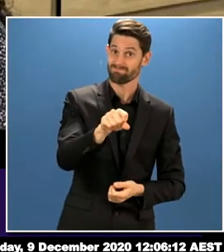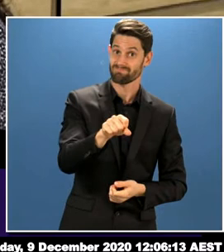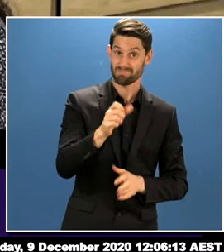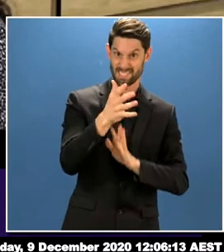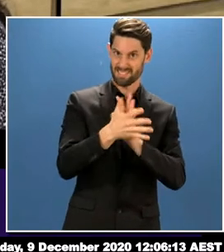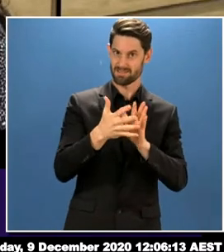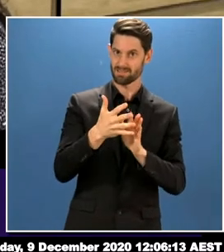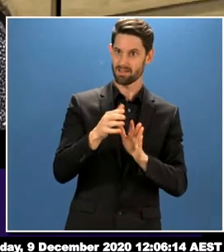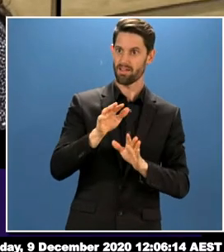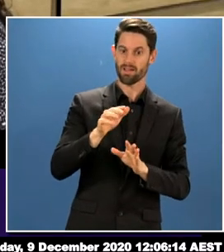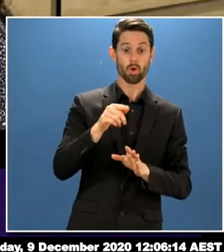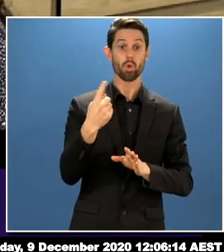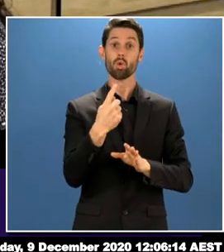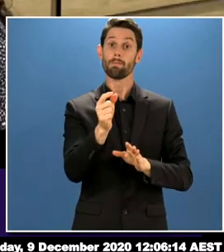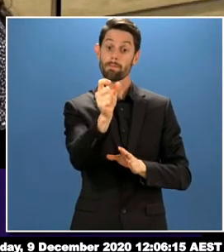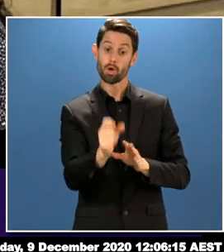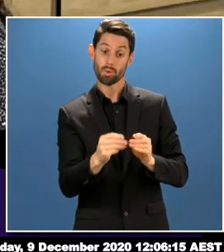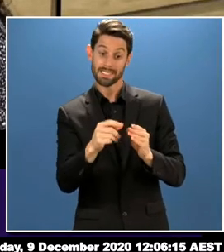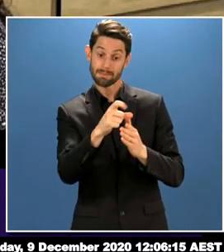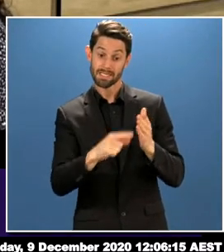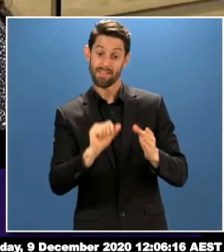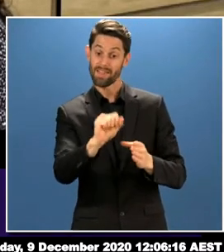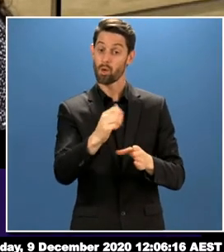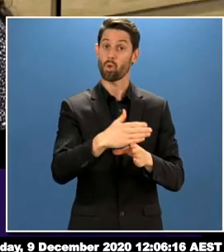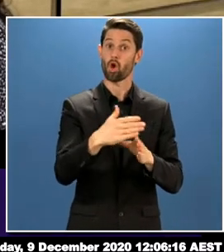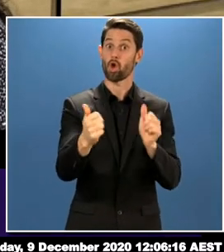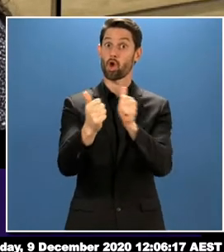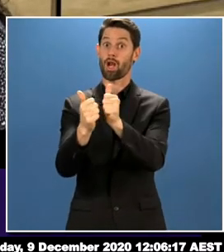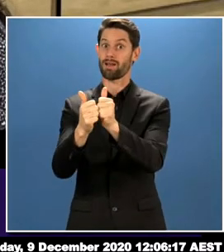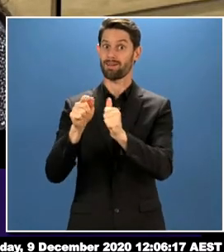will see a person with a disability in the workplace.